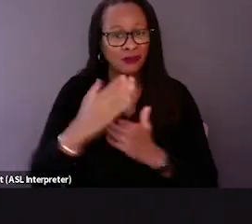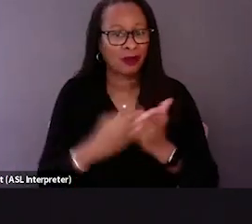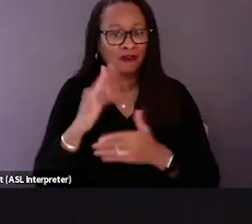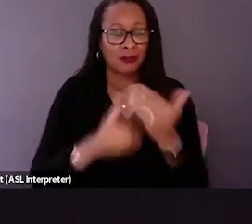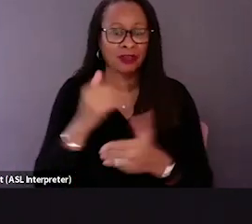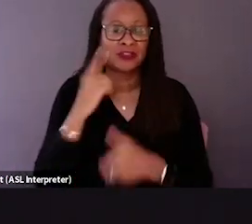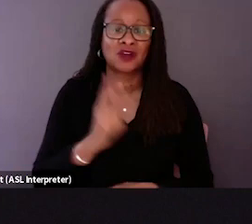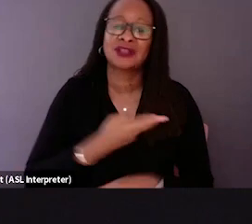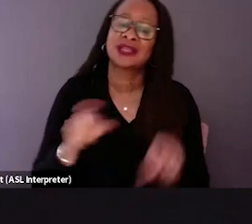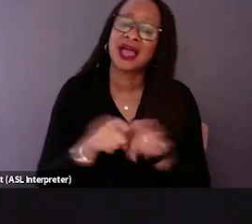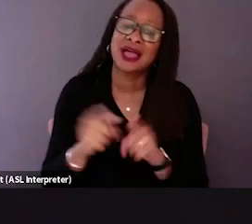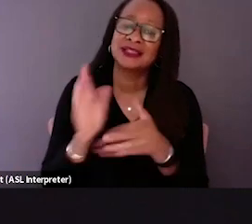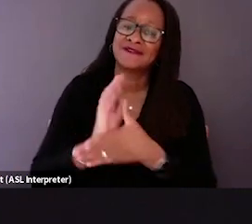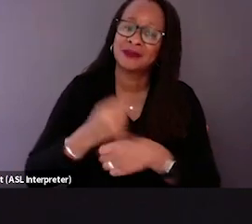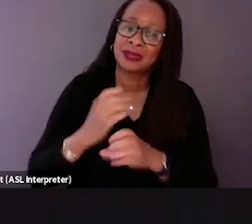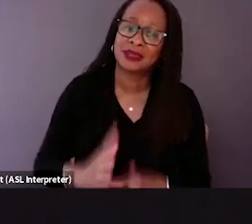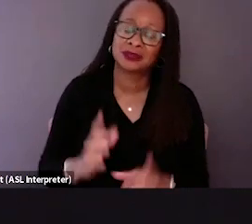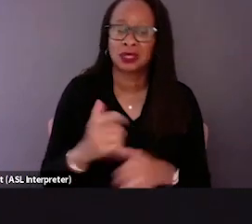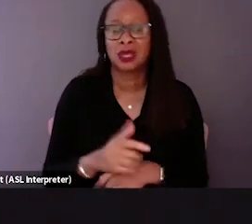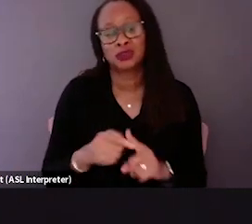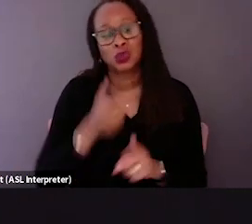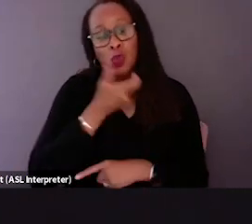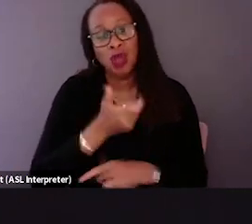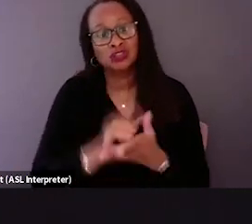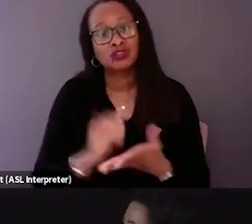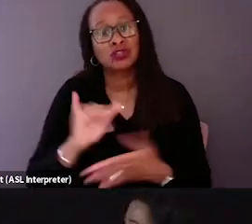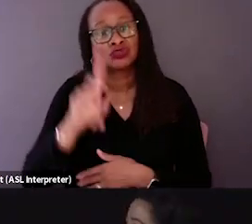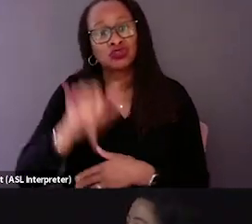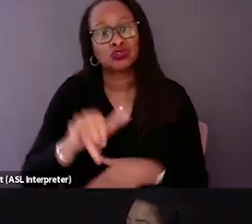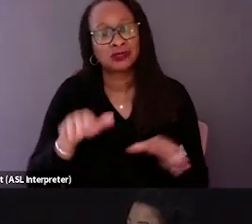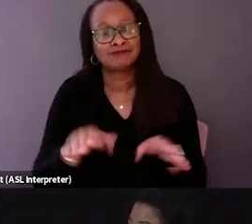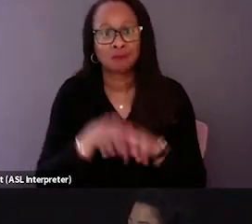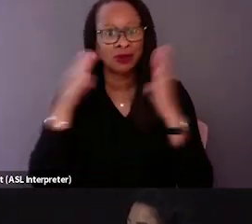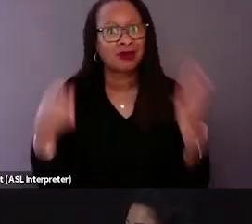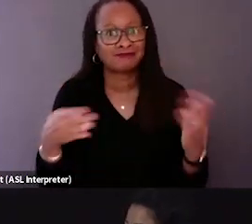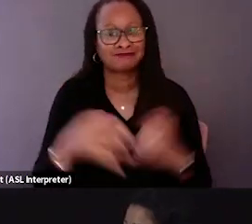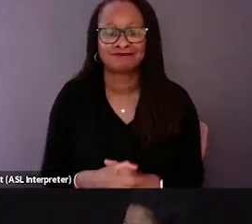for us as filmmakers was watching that journey unfold. That's so amazing.